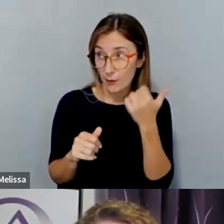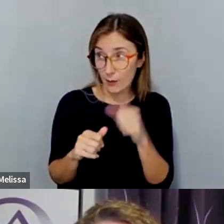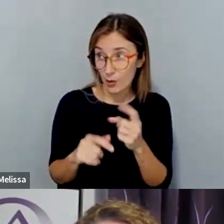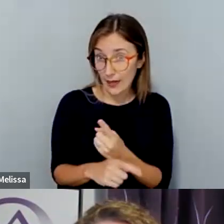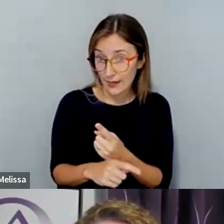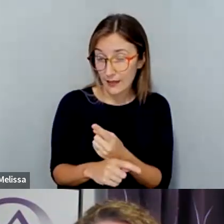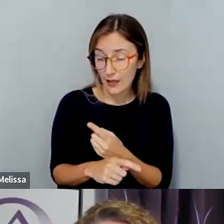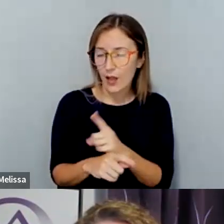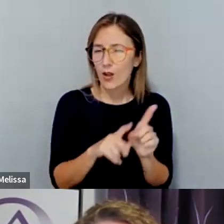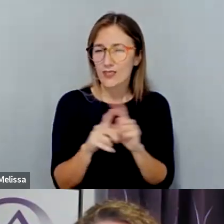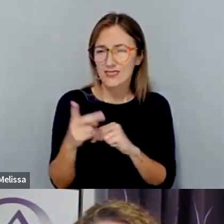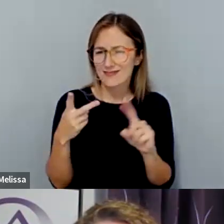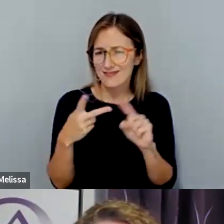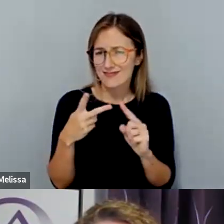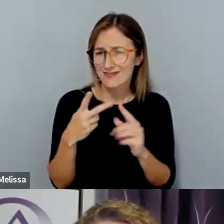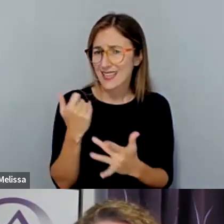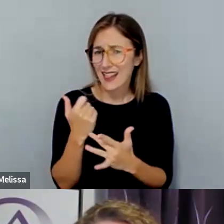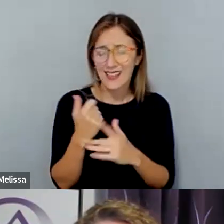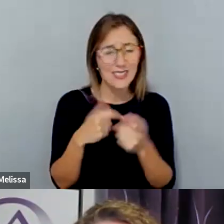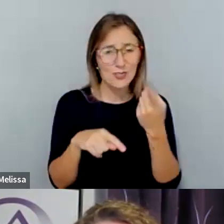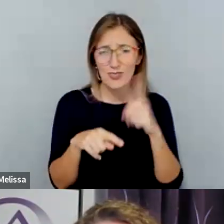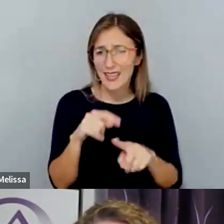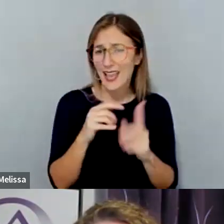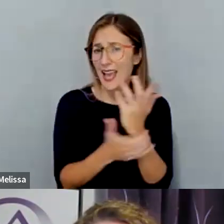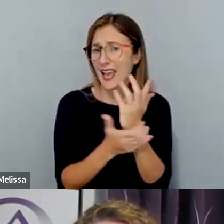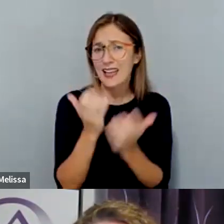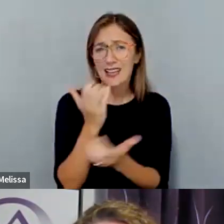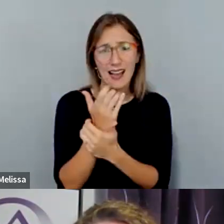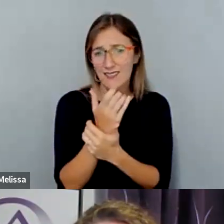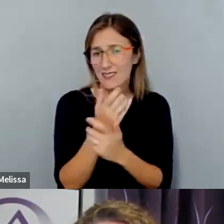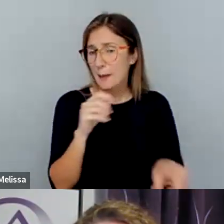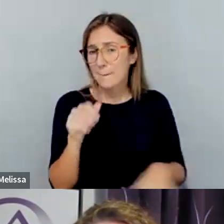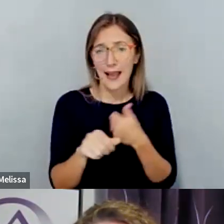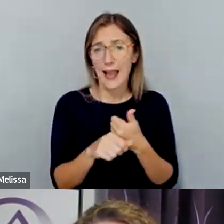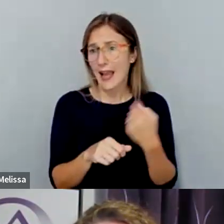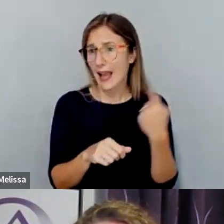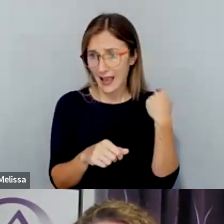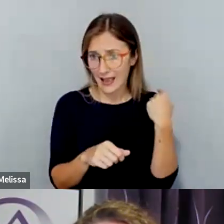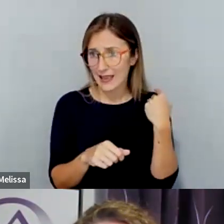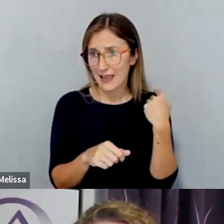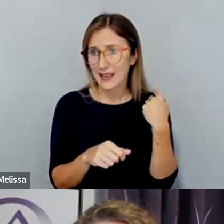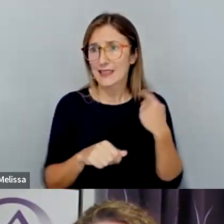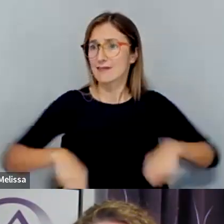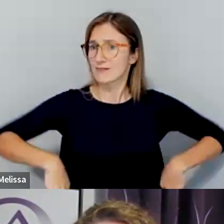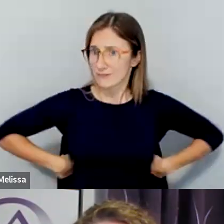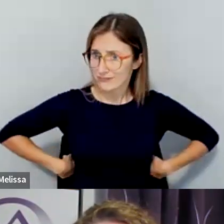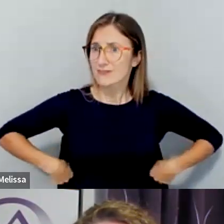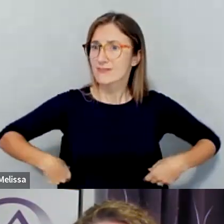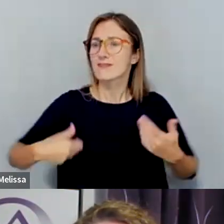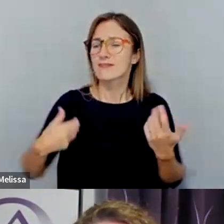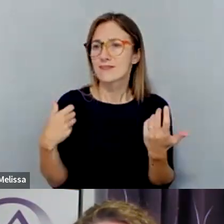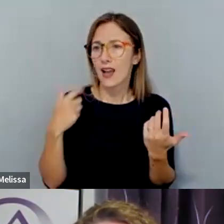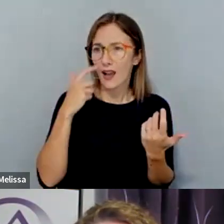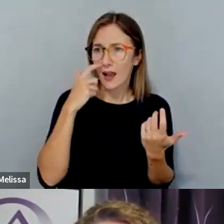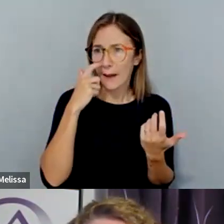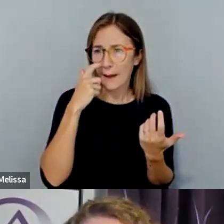: Therefore, the police need to provide a certified interpreter, if I